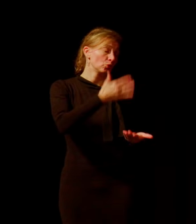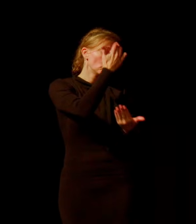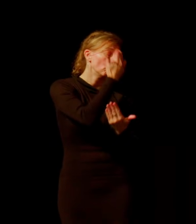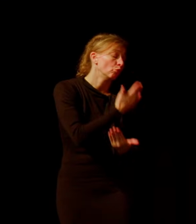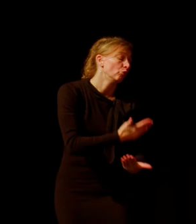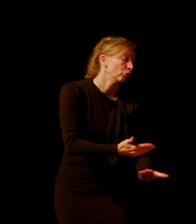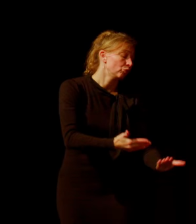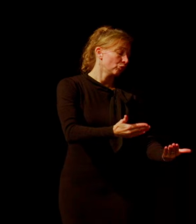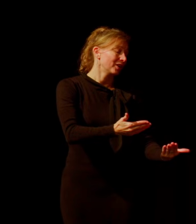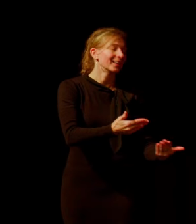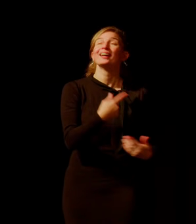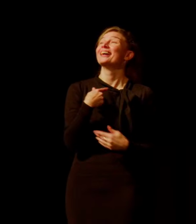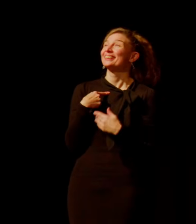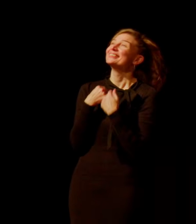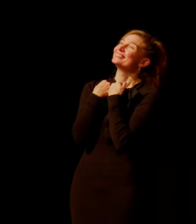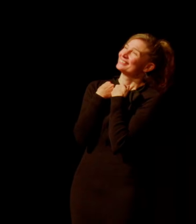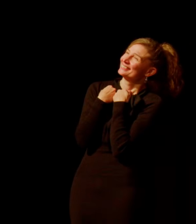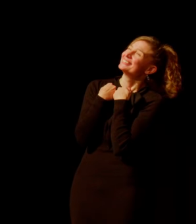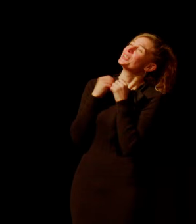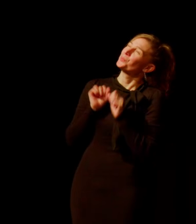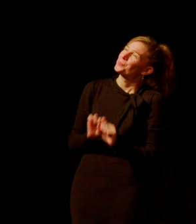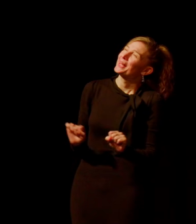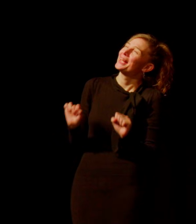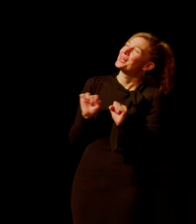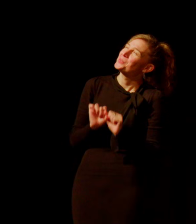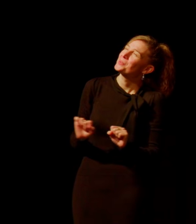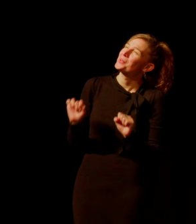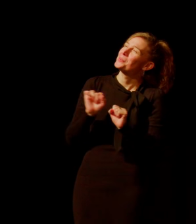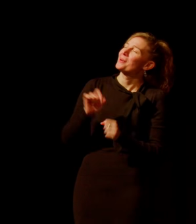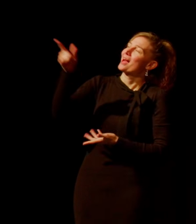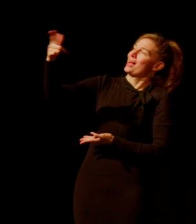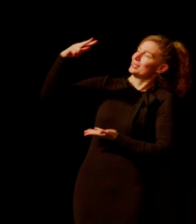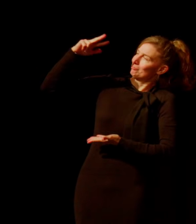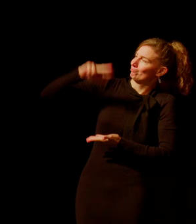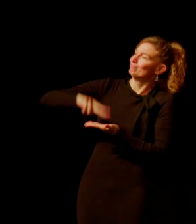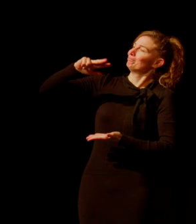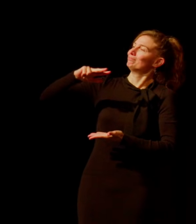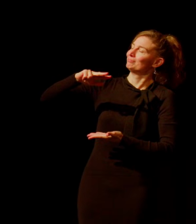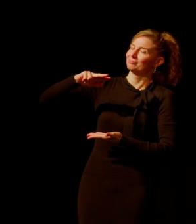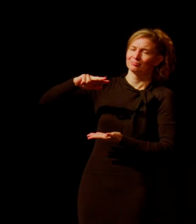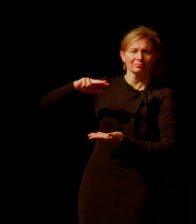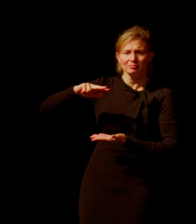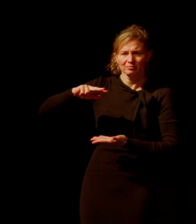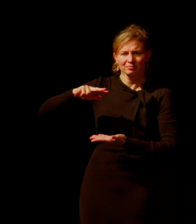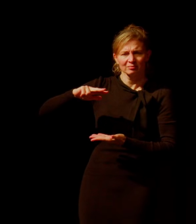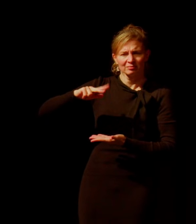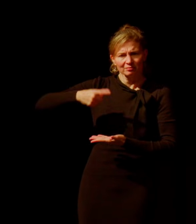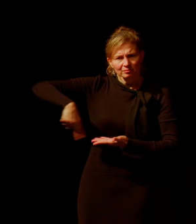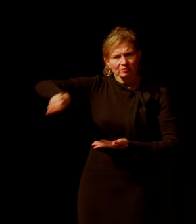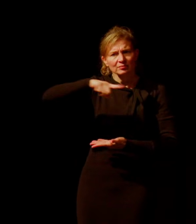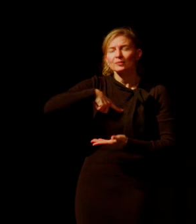to validate that we are ready. What if we stop waiting for someone to pick us?